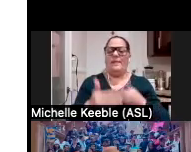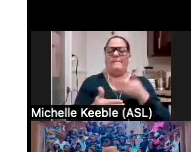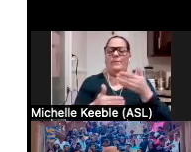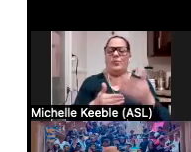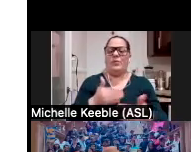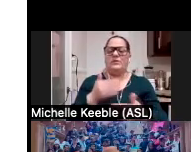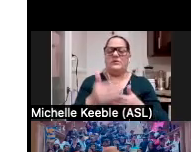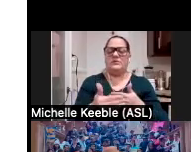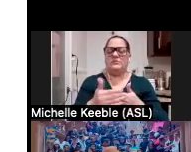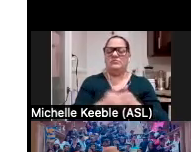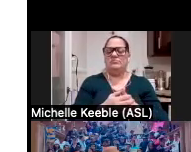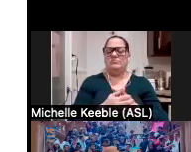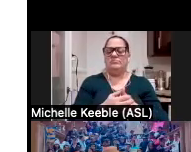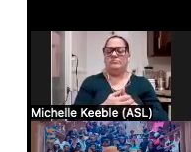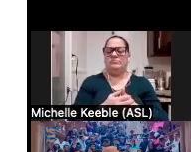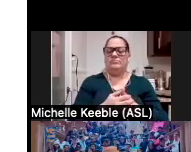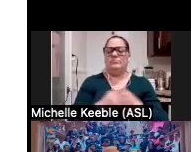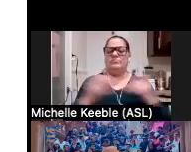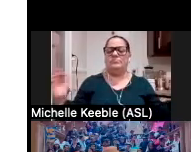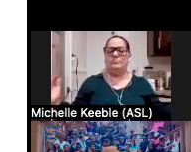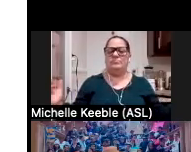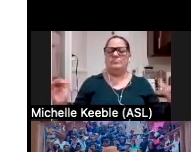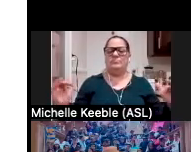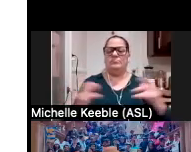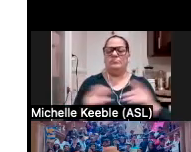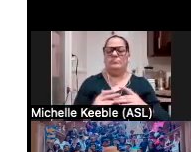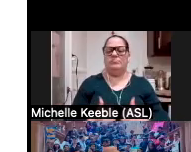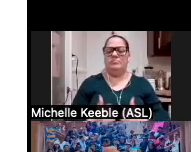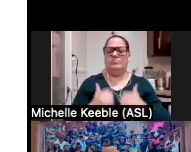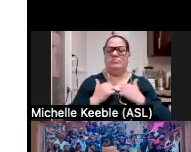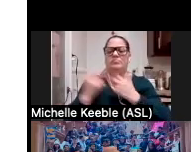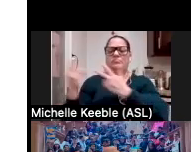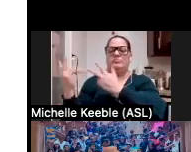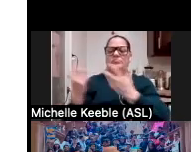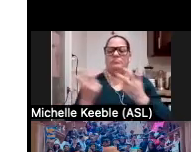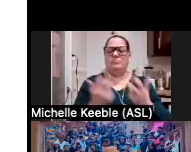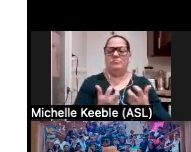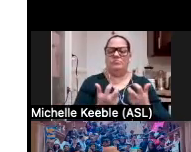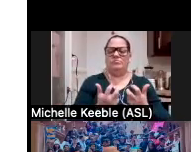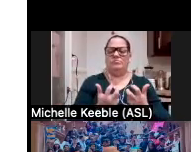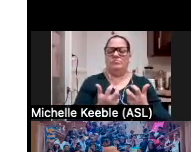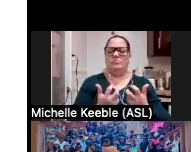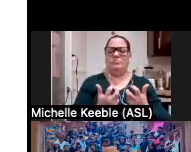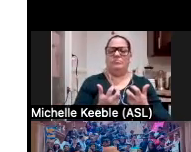in the process of putting together a live digital guide called on Bloomberg Connects. So,